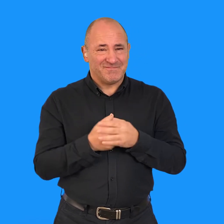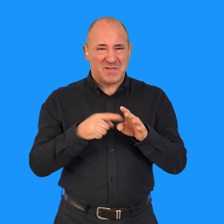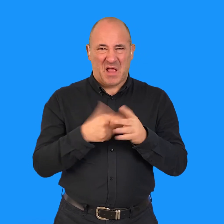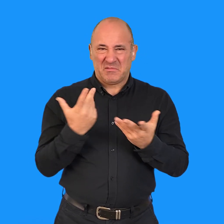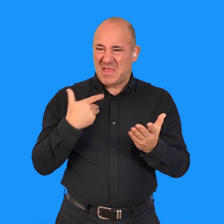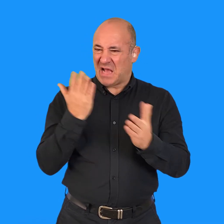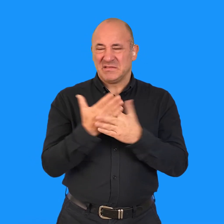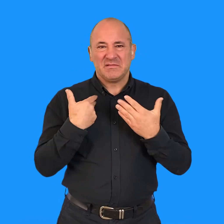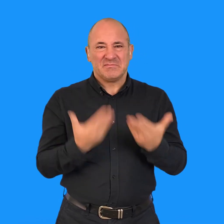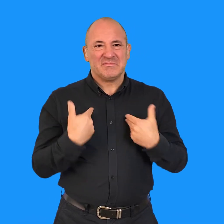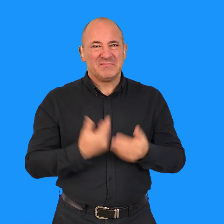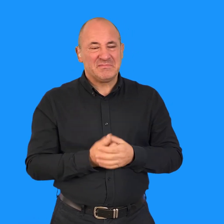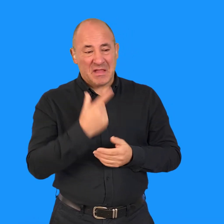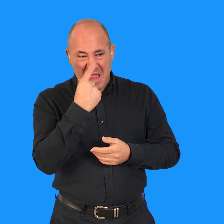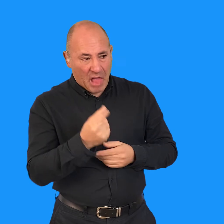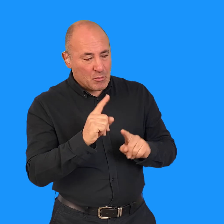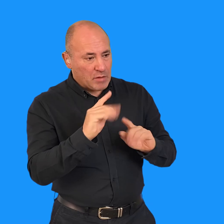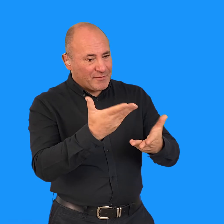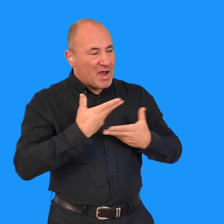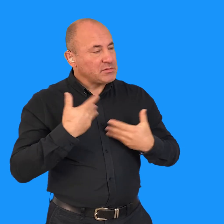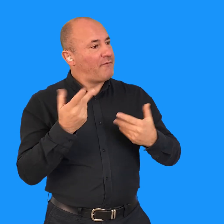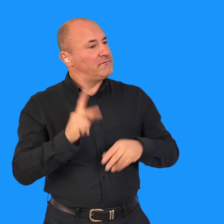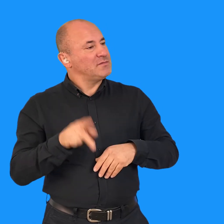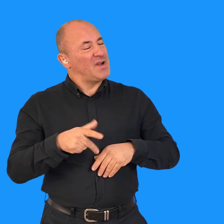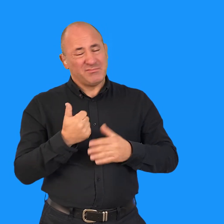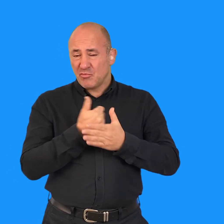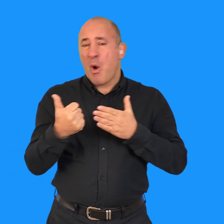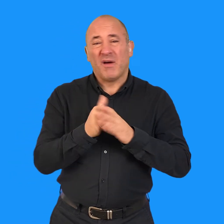is not really an uncommon thing for a young person